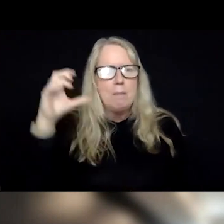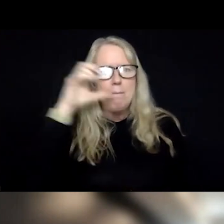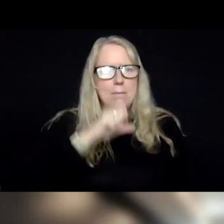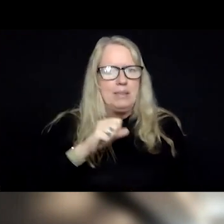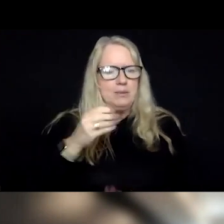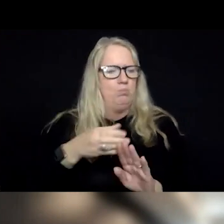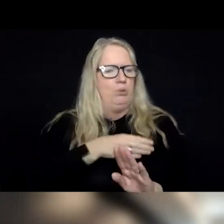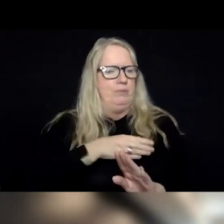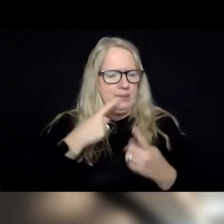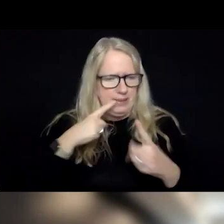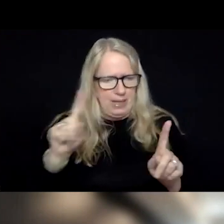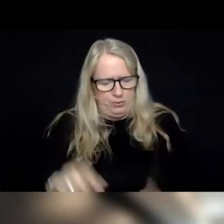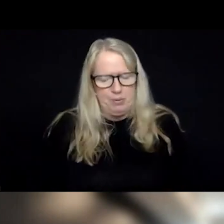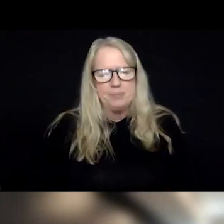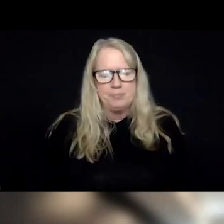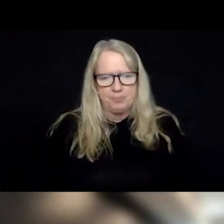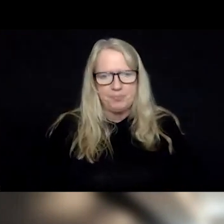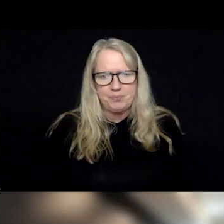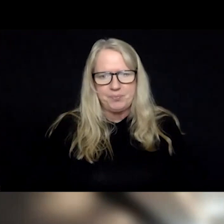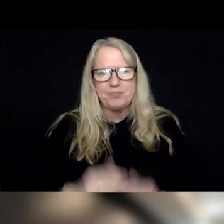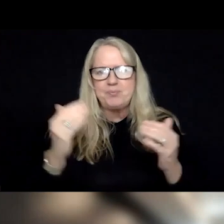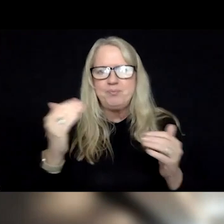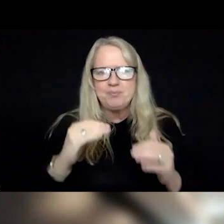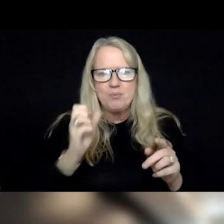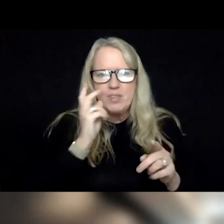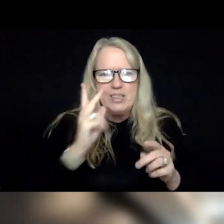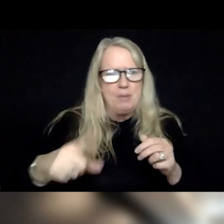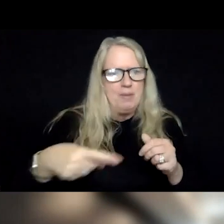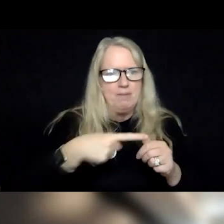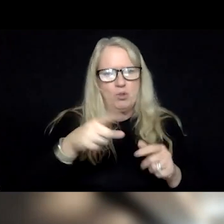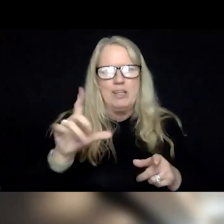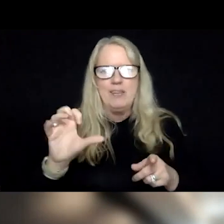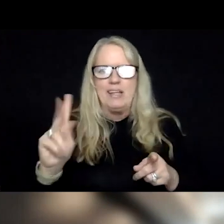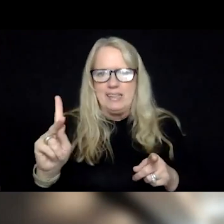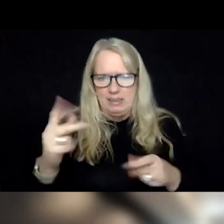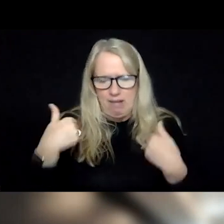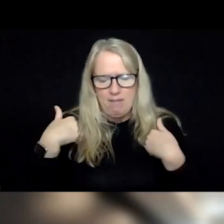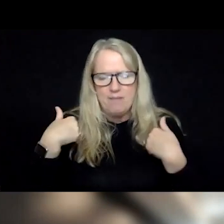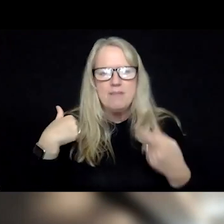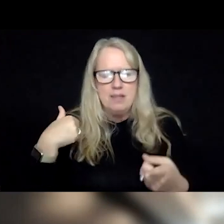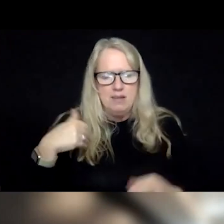YOU WILL SEE THE FIRST ONE IS A LINK. WE HAVE A FEDERAL BILL